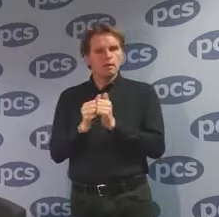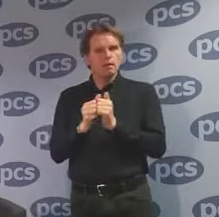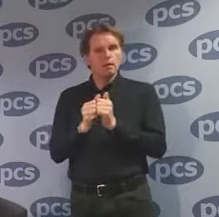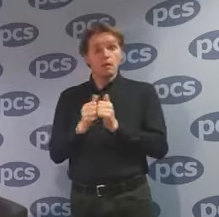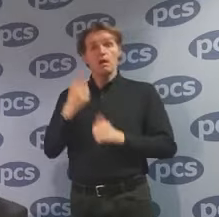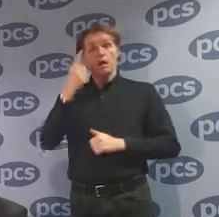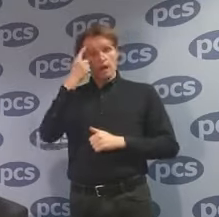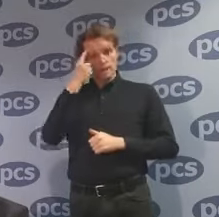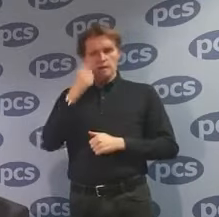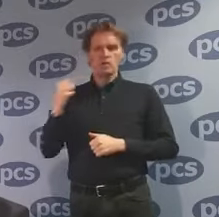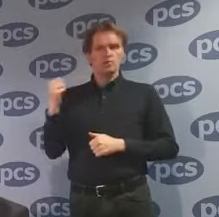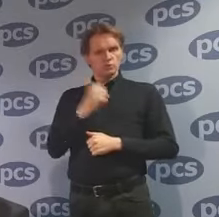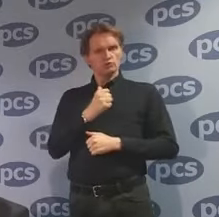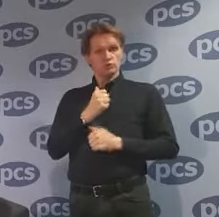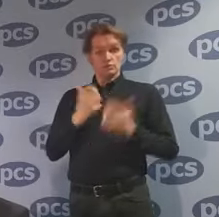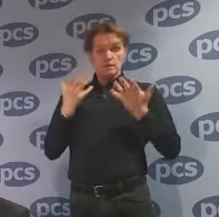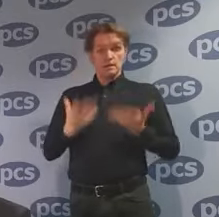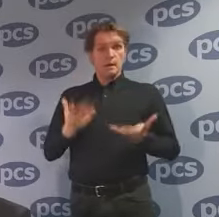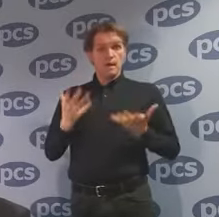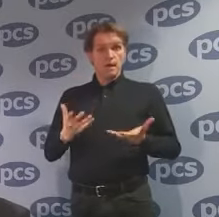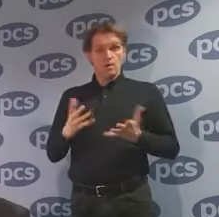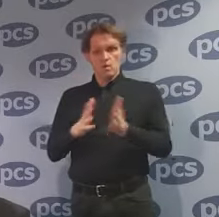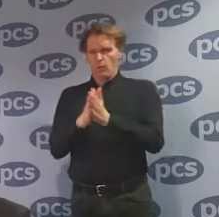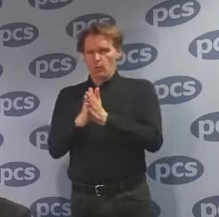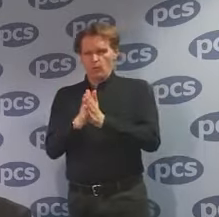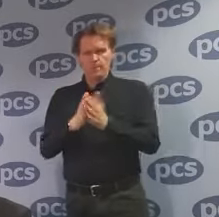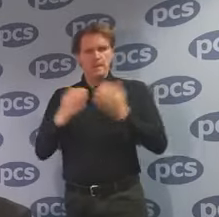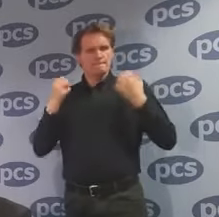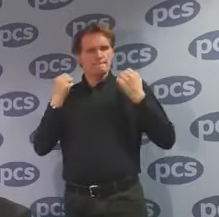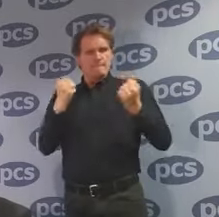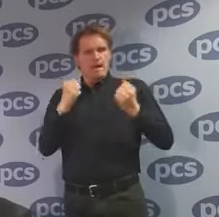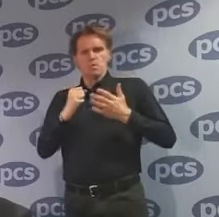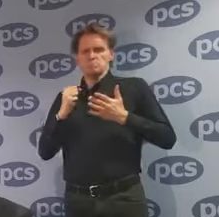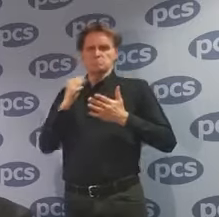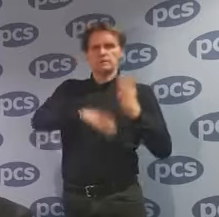maximize now the leverage that we have, which is why we are, certainly on the